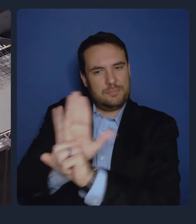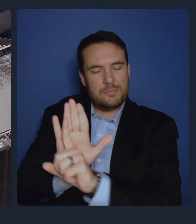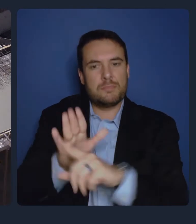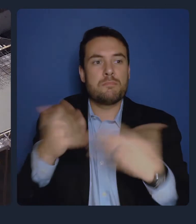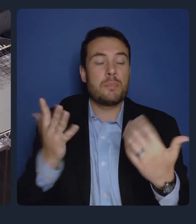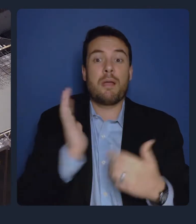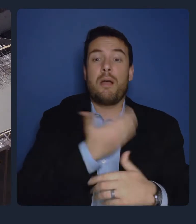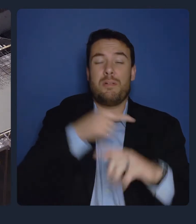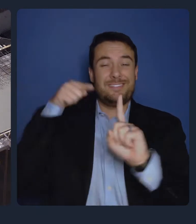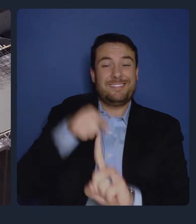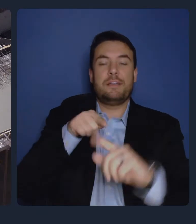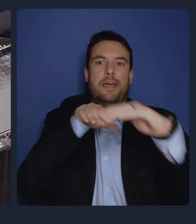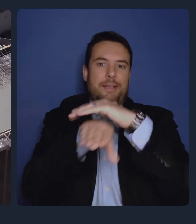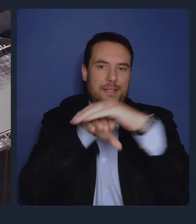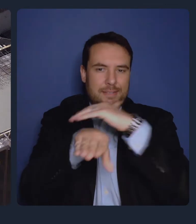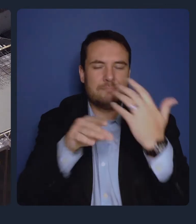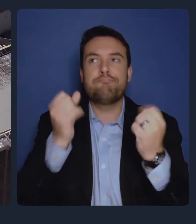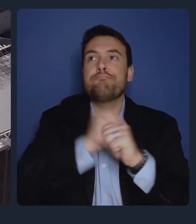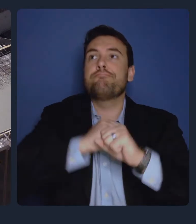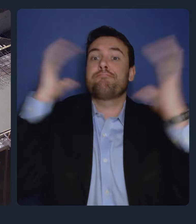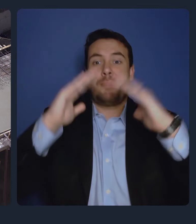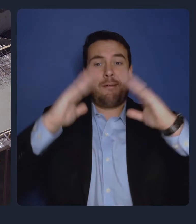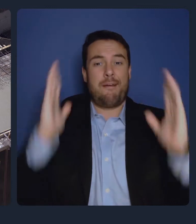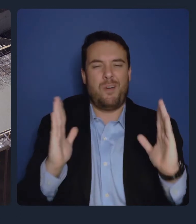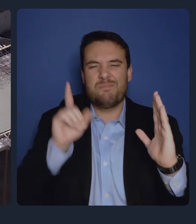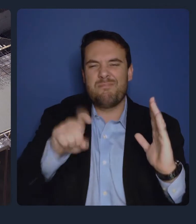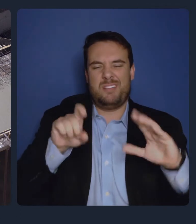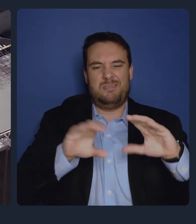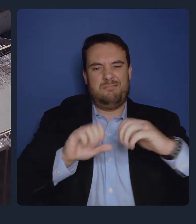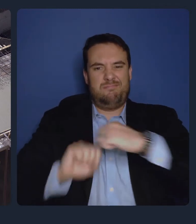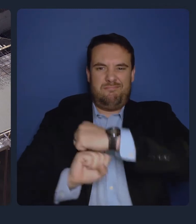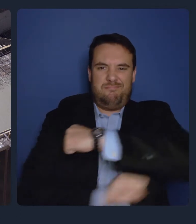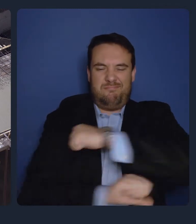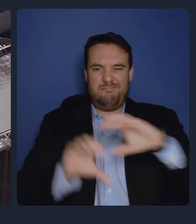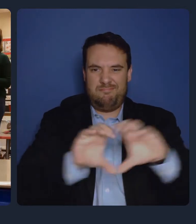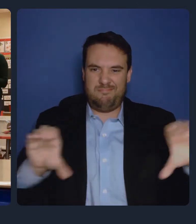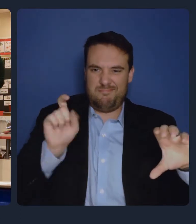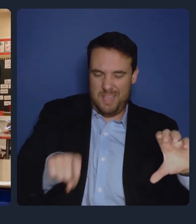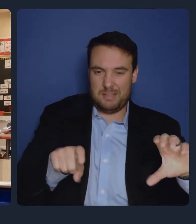you're not going to build a house without a good foundation, right? Accessibility is really about, can they access the environment?